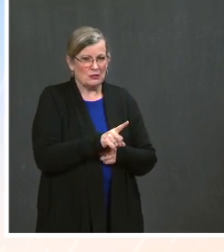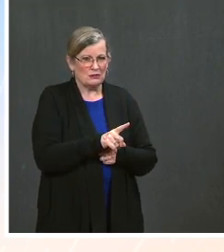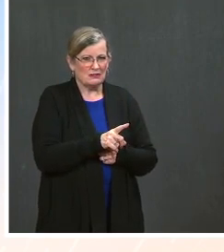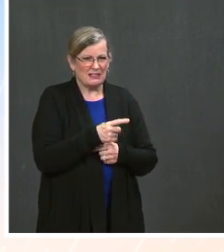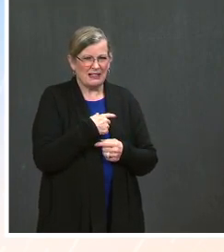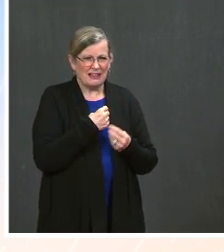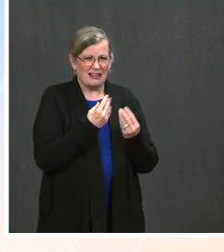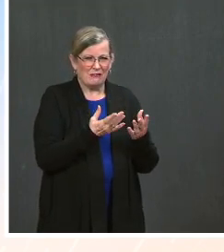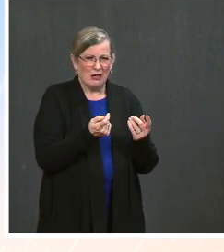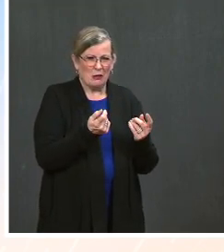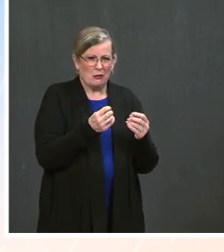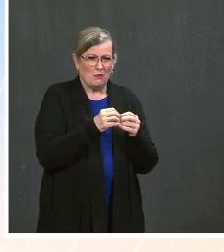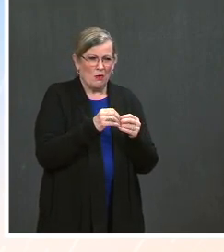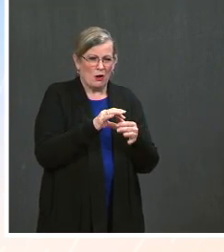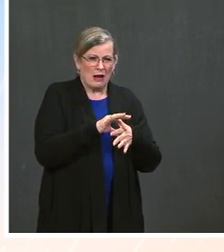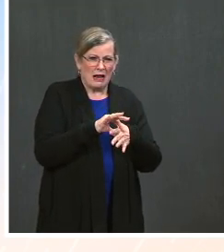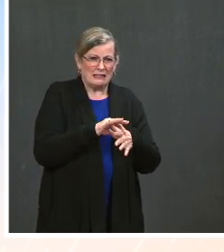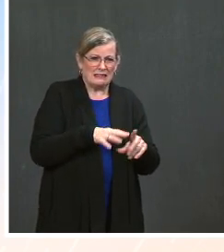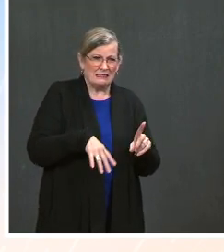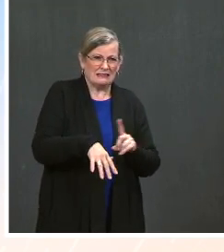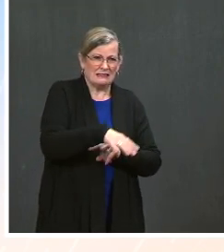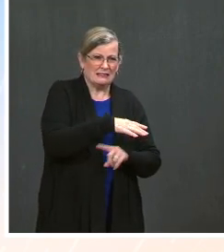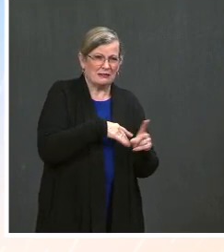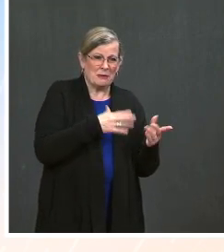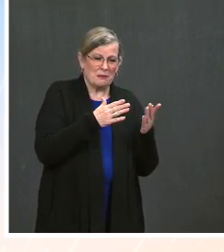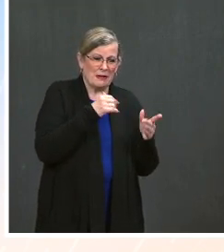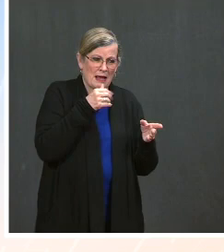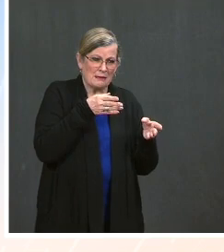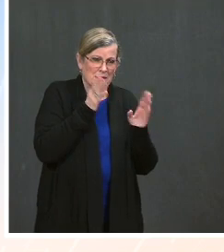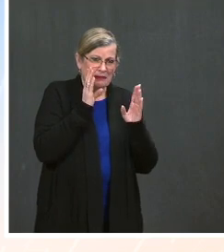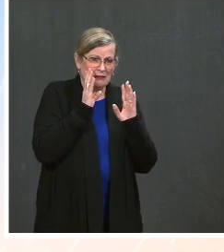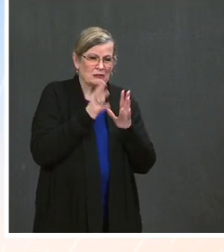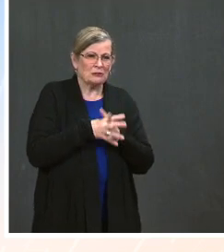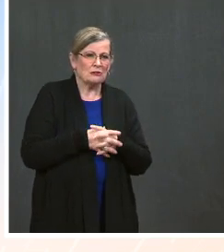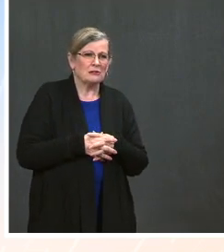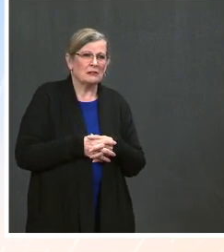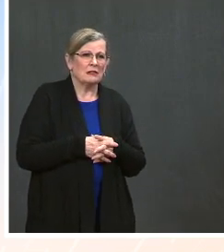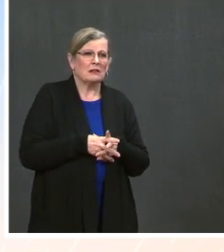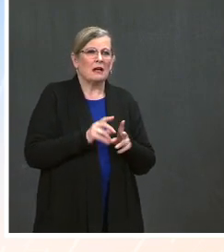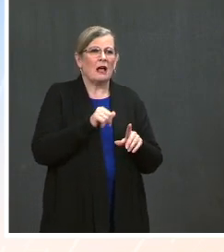but maybe you weren't paying attention to that part. Let's go to the last -- go ahead, in the back. The Press: Thank you, Jen. I have a question,